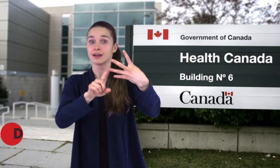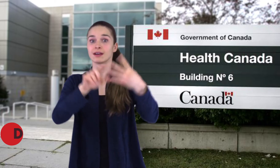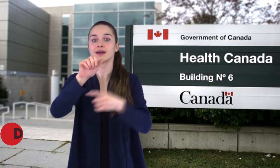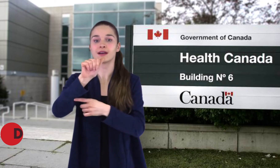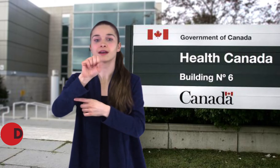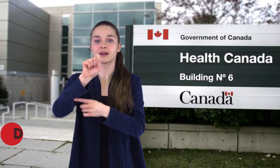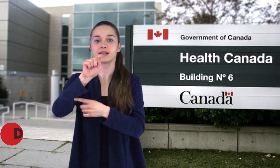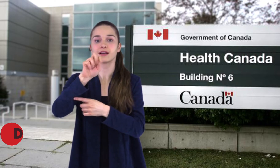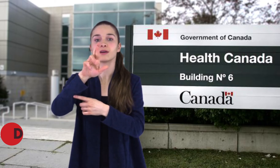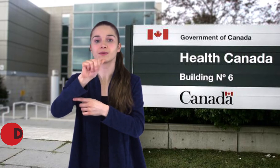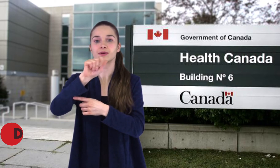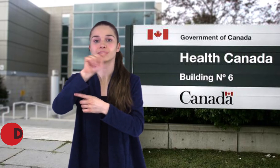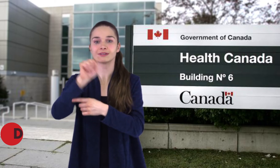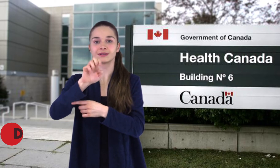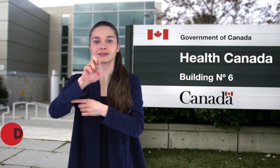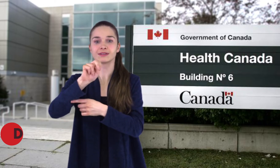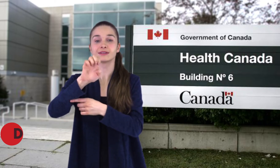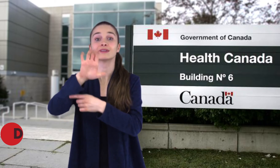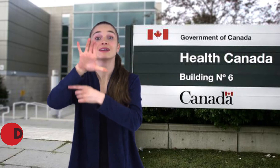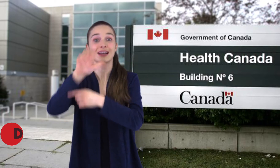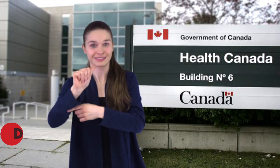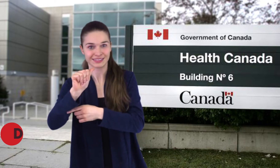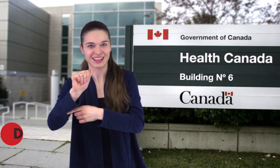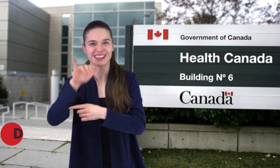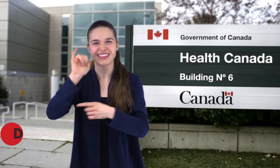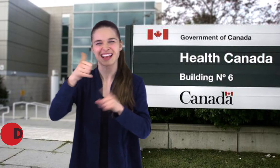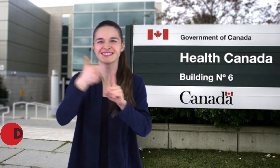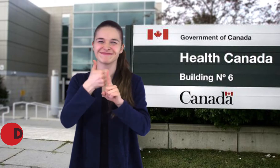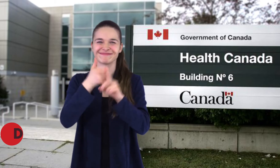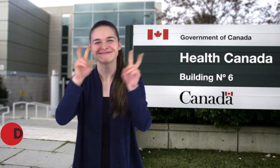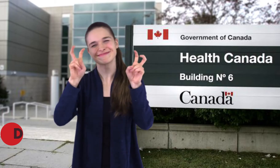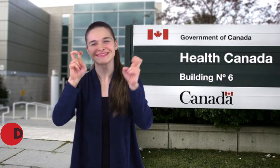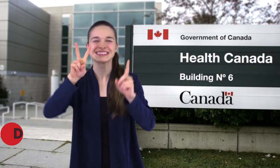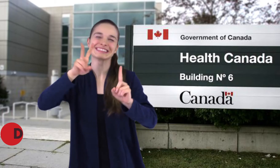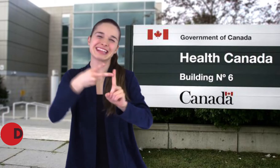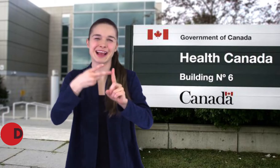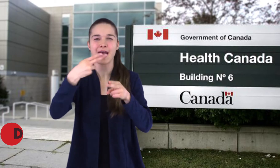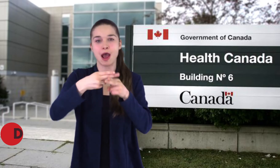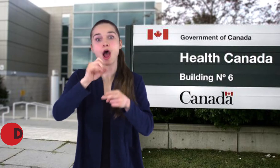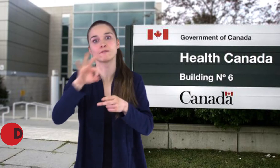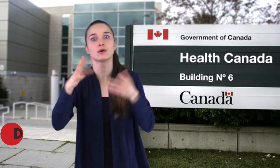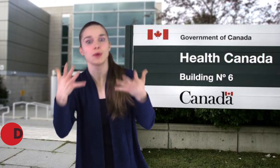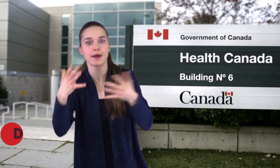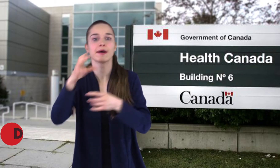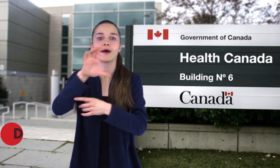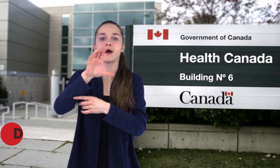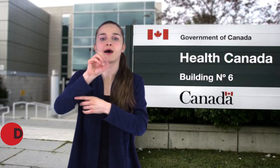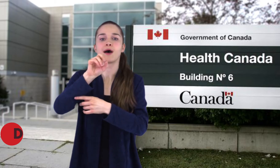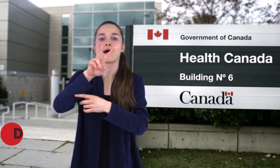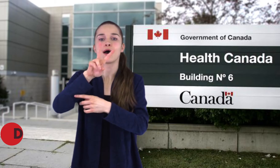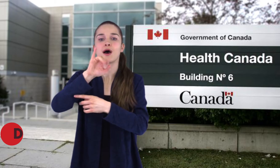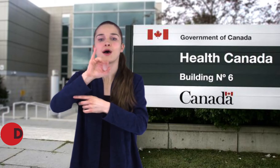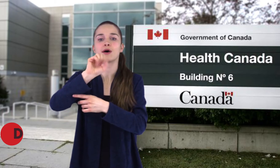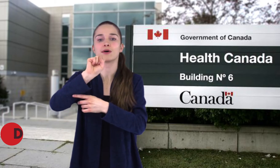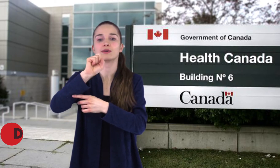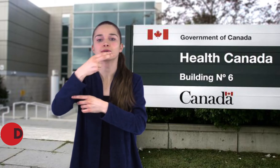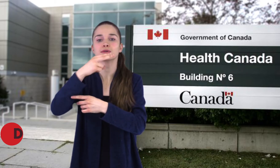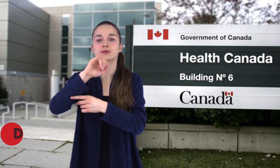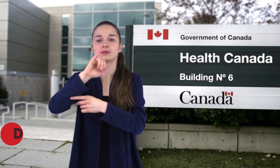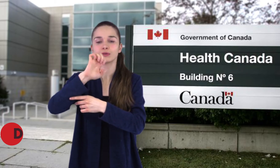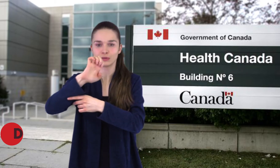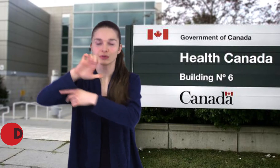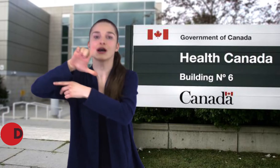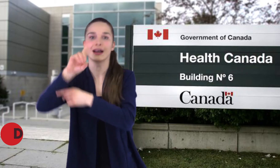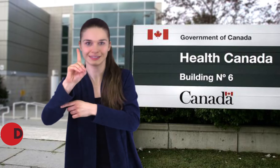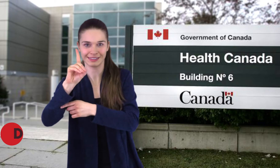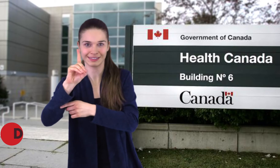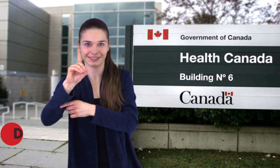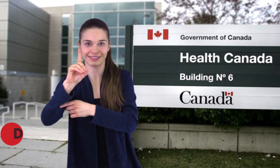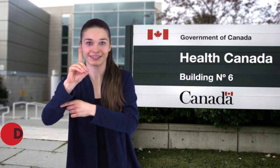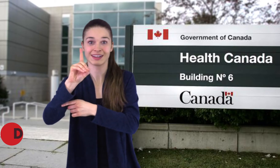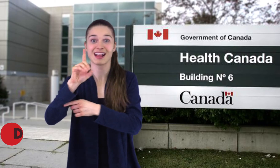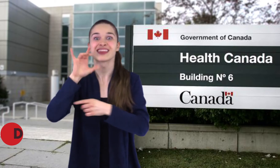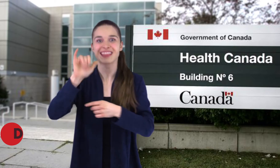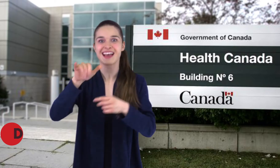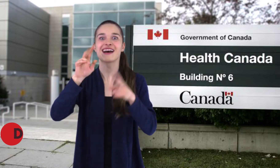AstraZeneca, which is also known by a second name, COVISHIELD,